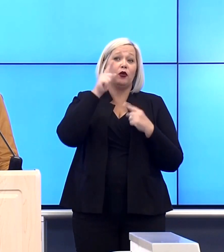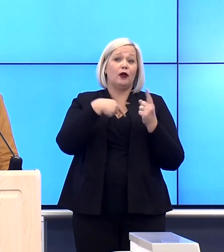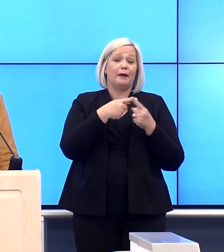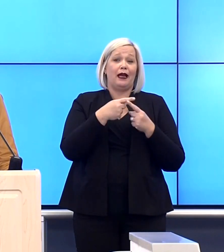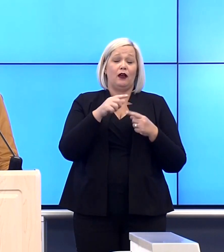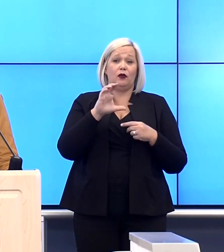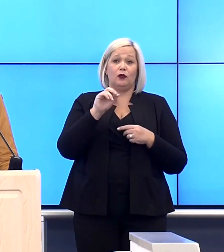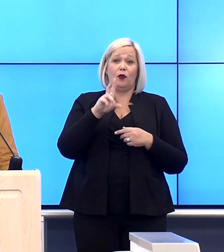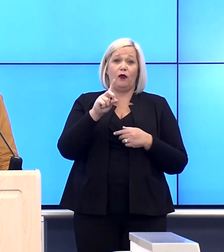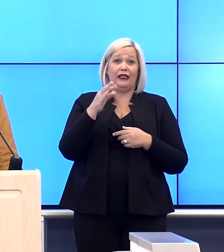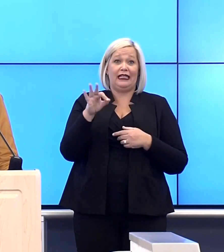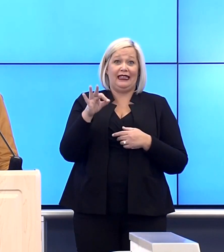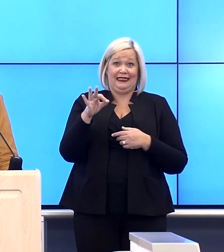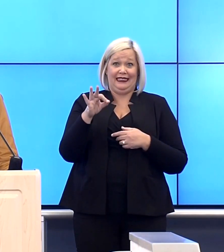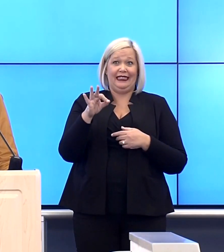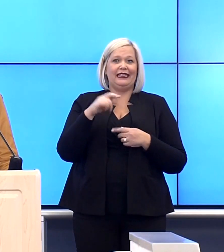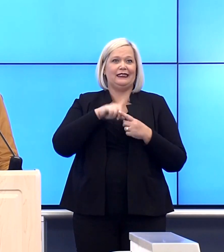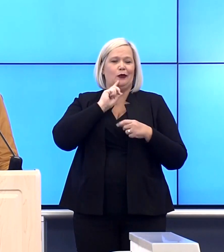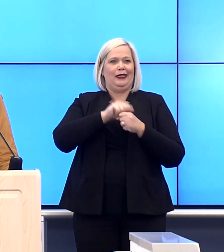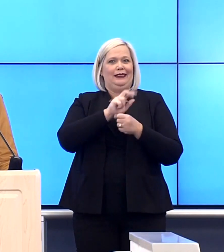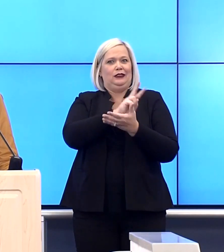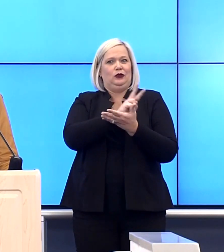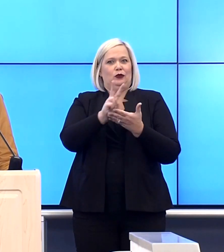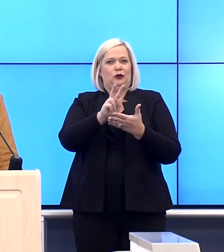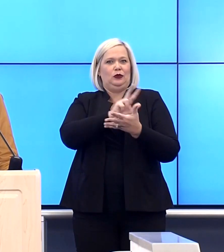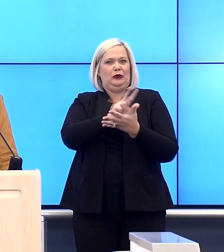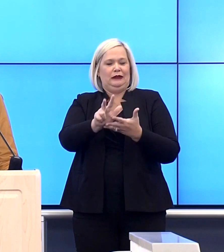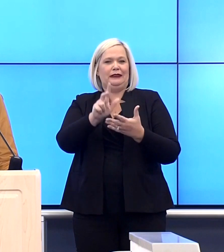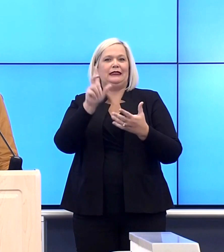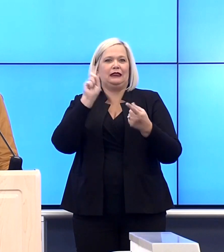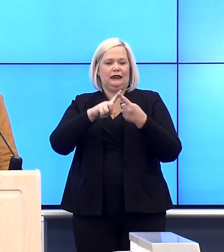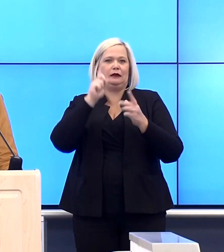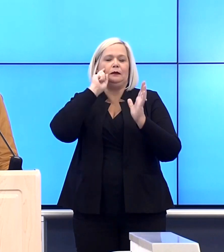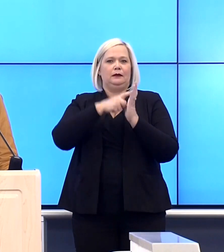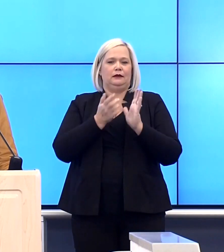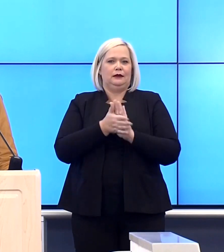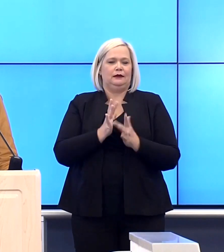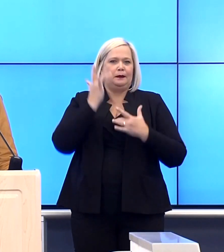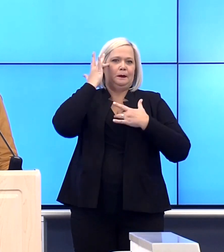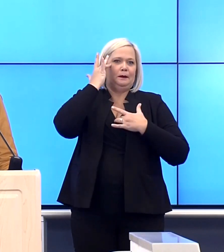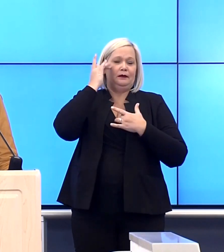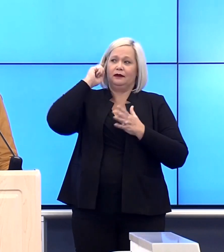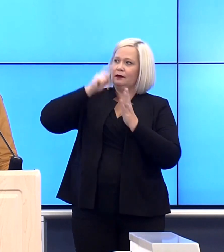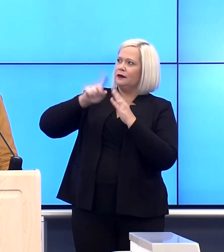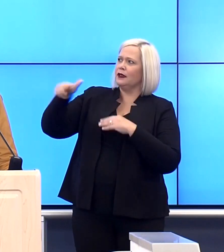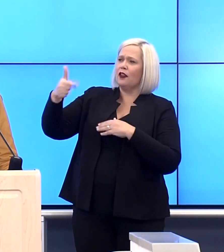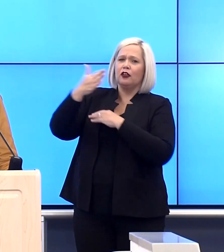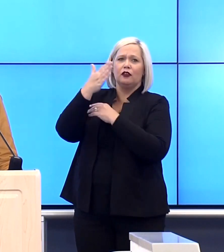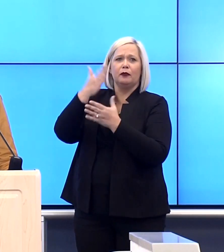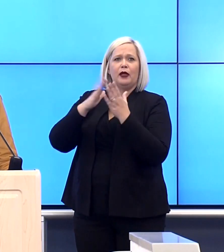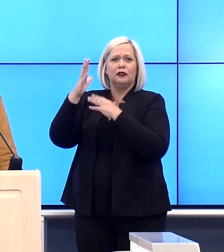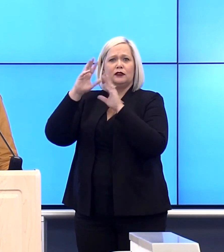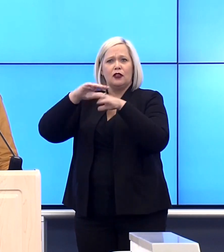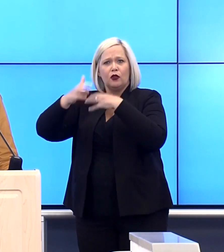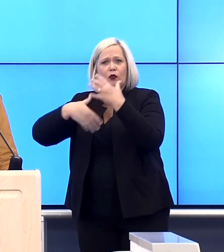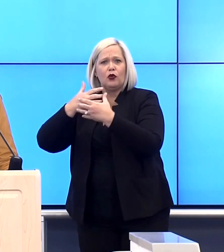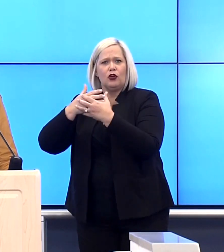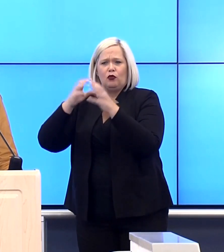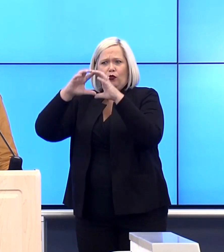COUPLE POINTS, ERIC. FIRST AND FOREMOST, WHAT WE’VE FIRST AND FOREMOST, WHAT WE’VE LEARNED ABOUT COVID-19 IS THE LEARNED ABOUT COVID-19 IS THE INCUBATION PERIOD IS TWO TO INCUBATION PERIOD IS TWO TO THREE WEEKS. THREE WEEKS. WE KNOW IN OTHER PARTS OF THE